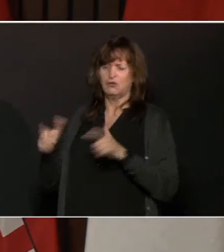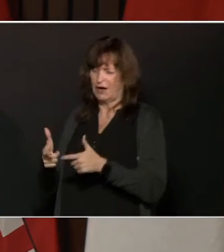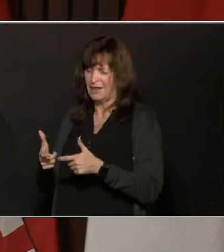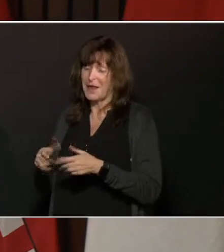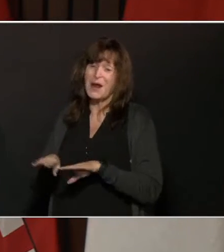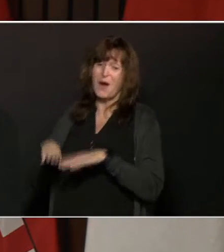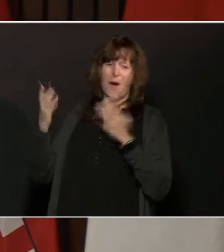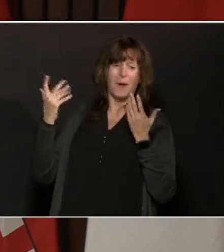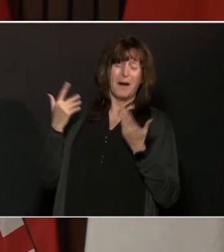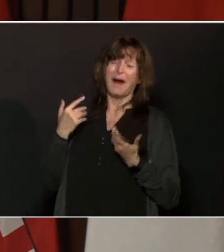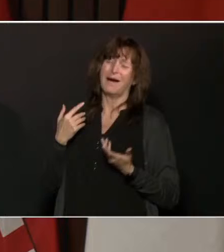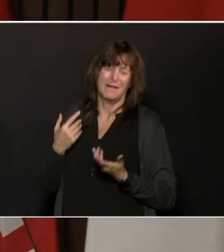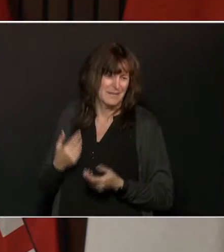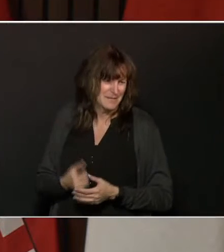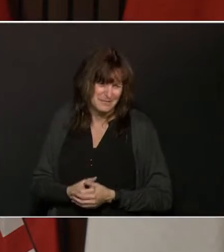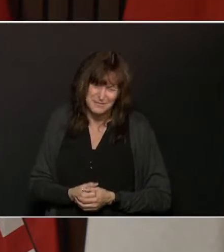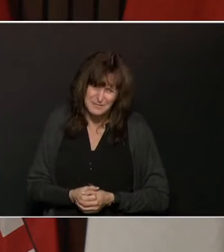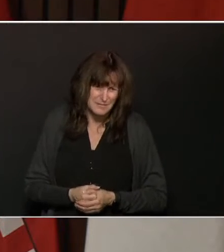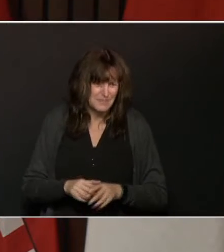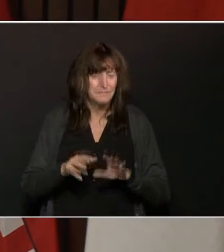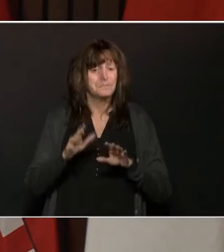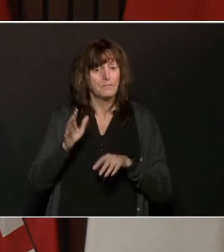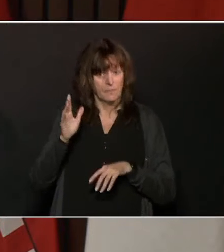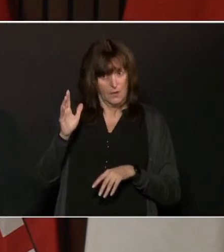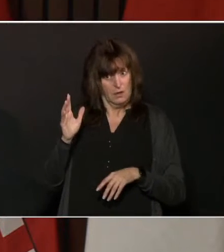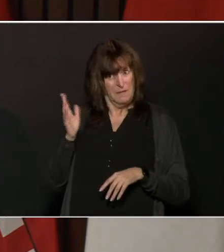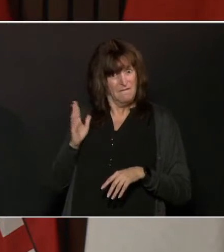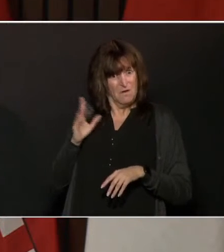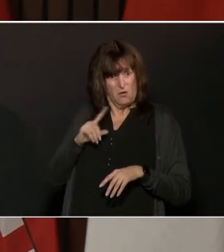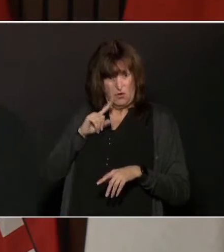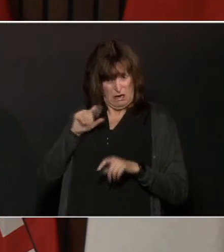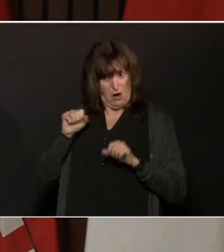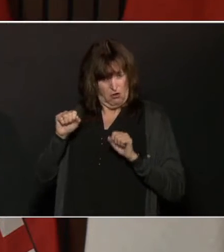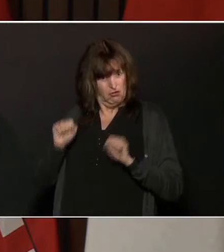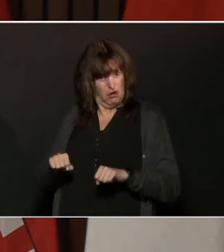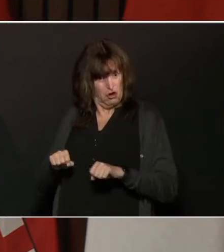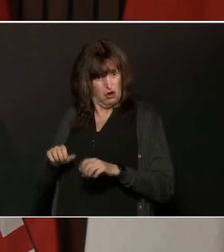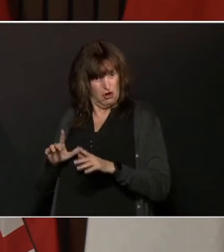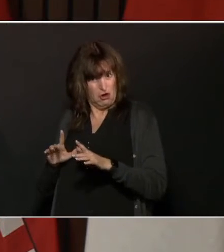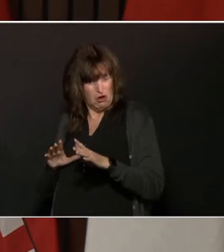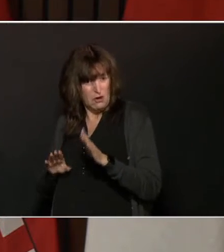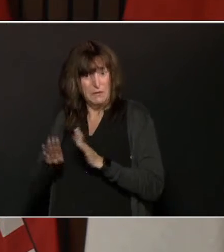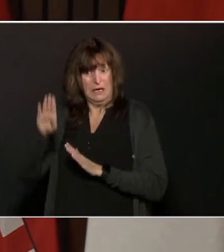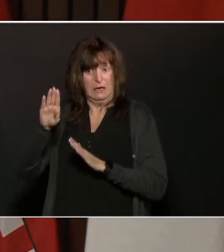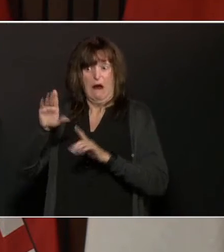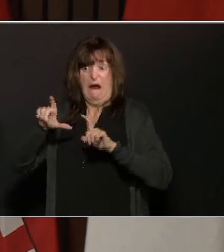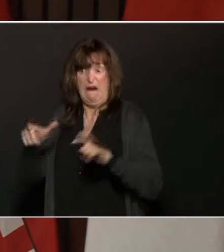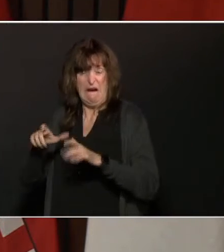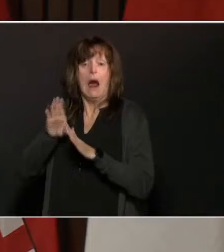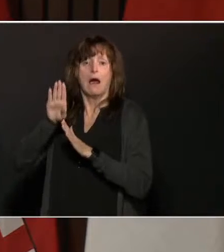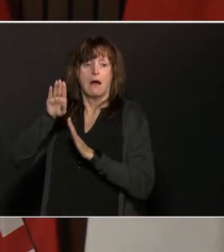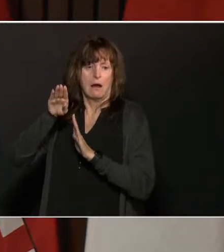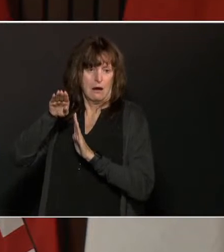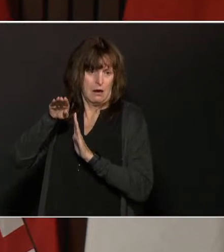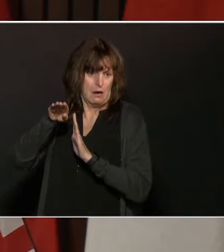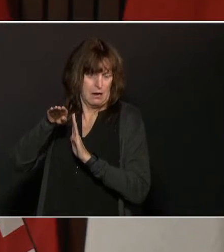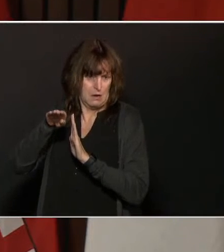POTENTIAL FOR SIGNIFICANTLY INCREASING DEATH RATES INCREASING DEATH RATES HERE IN DEATH INCREASING DEATH RATES HERE IN DEATH THE INCREASING DEATH RATES HERE IN DEATH THE NUMBERS INCREASING DEATH RATES HERE IN DEATH THE NUMBERS HERE